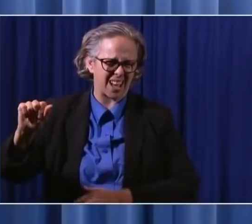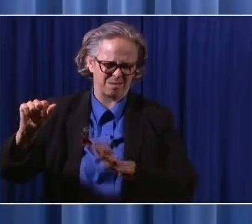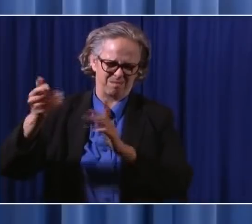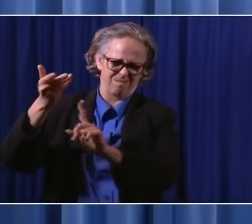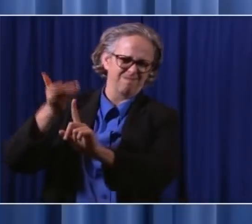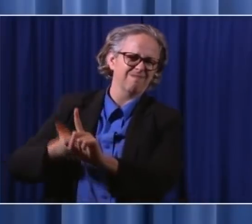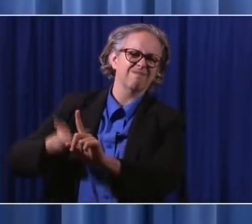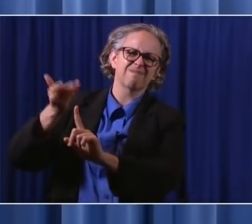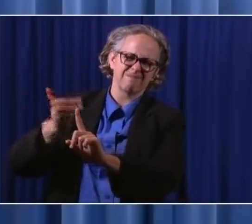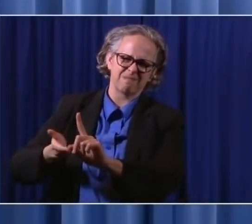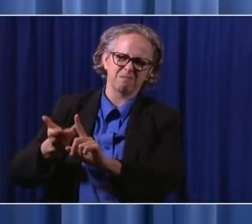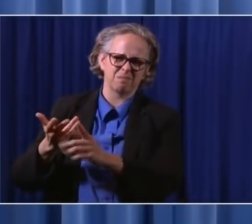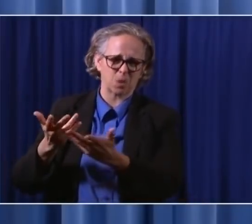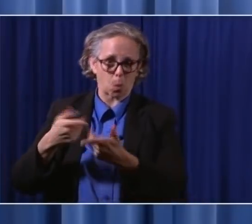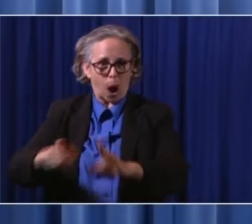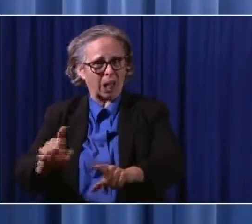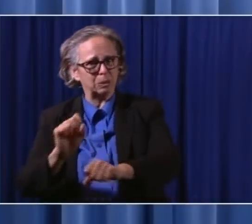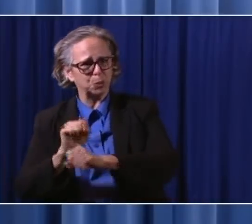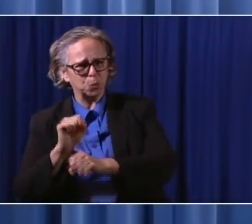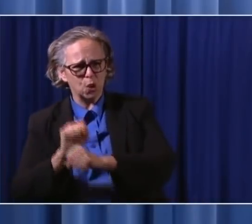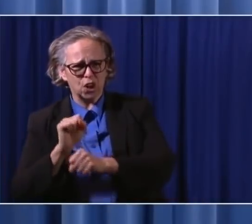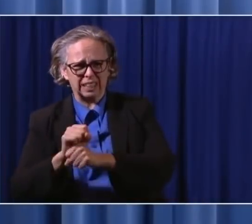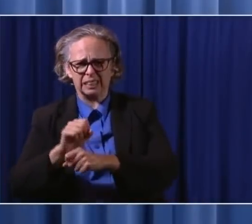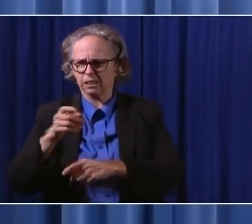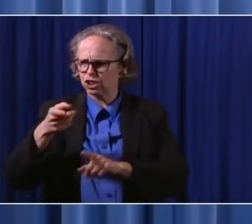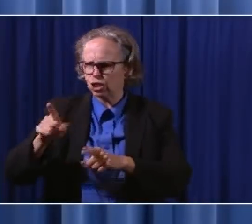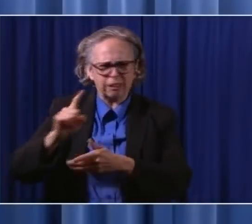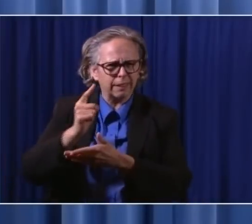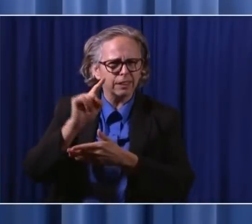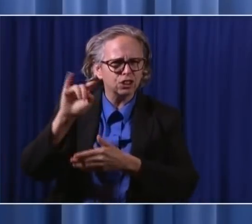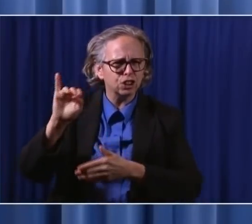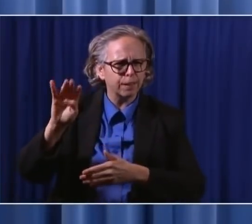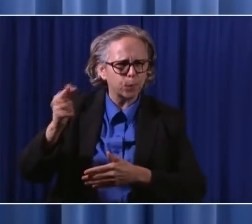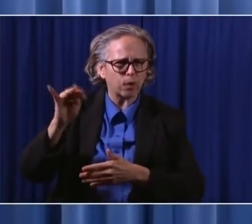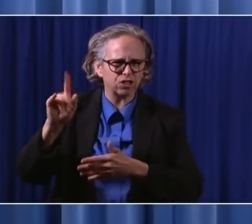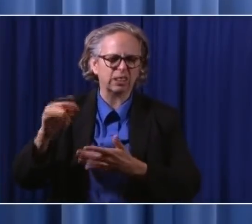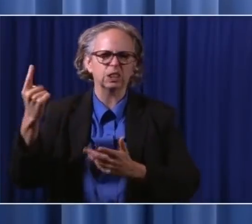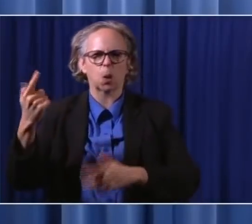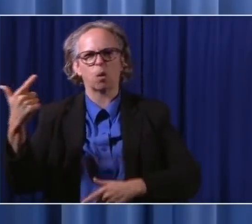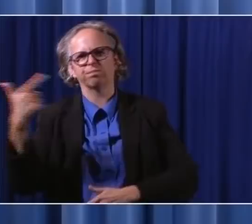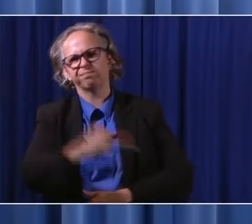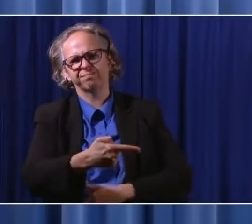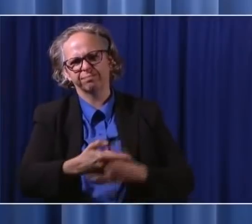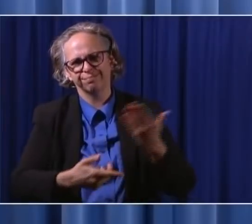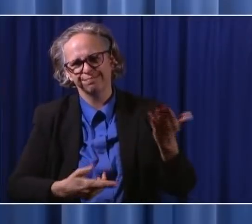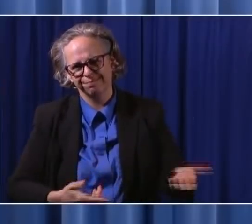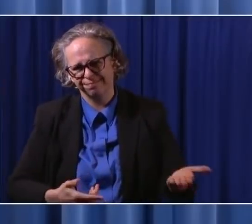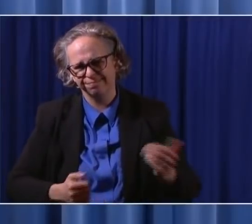TAKE A MOMENT A SAD NOTE TO HONOR TOLEDO POLICE OFFICER ANTHONY DIA WHO WAS KILLED IN